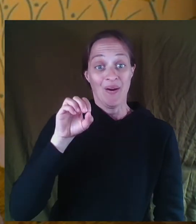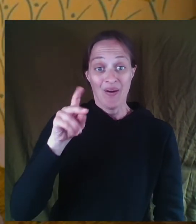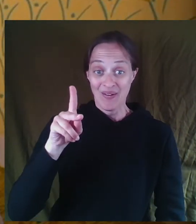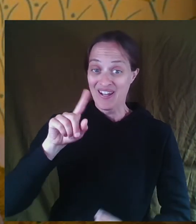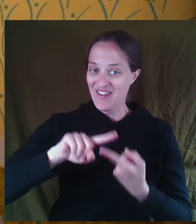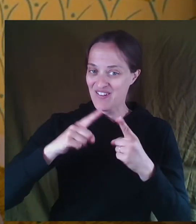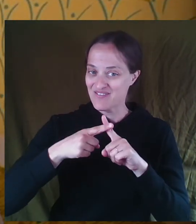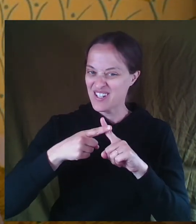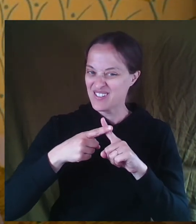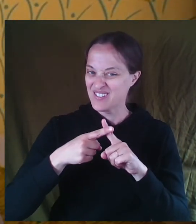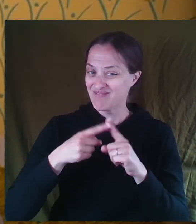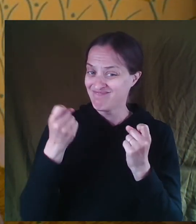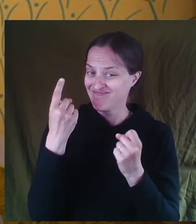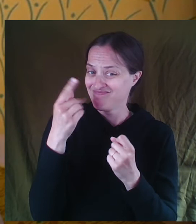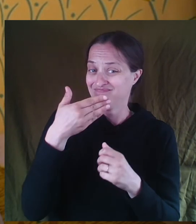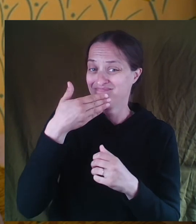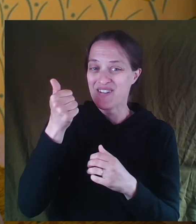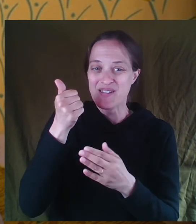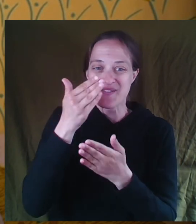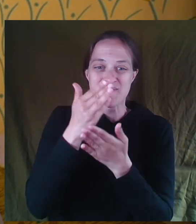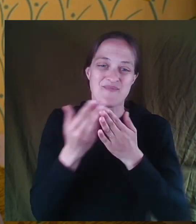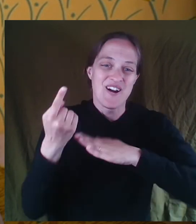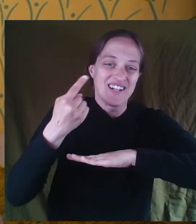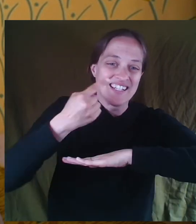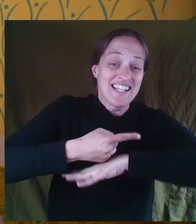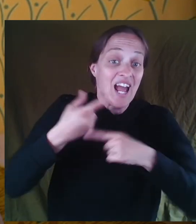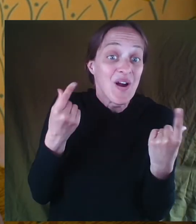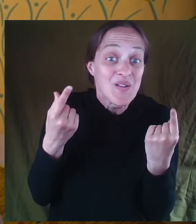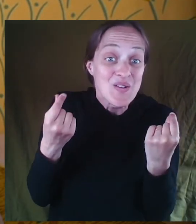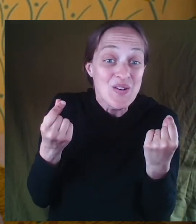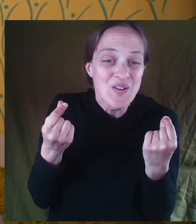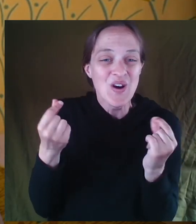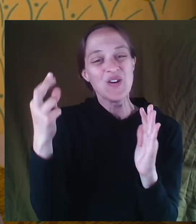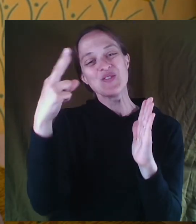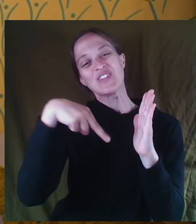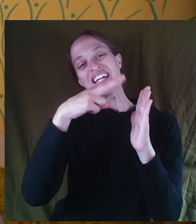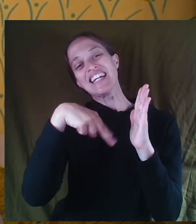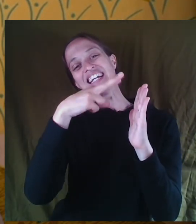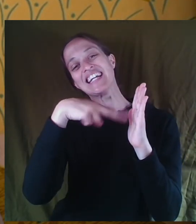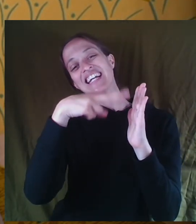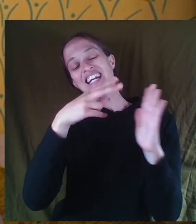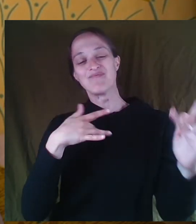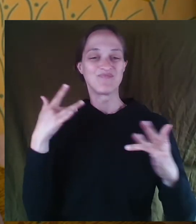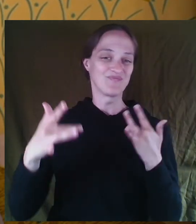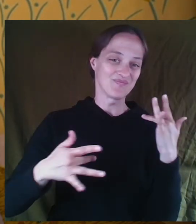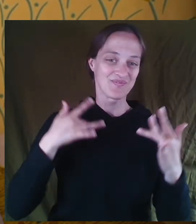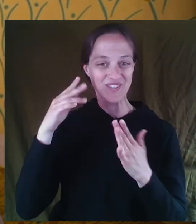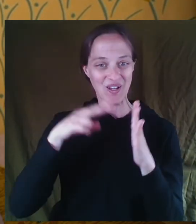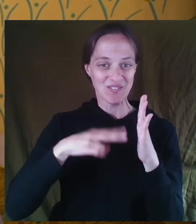Okie dokie friends, it's the best part of the day. It is time to read!